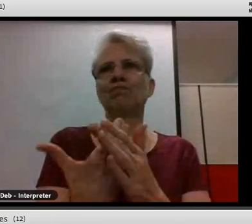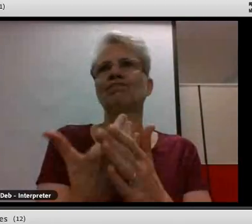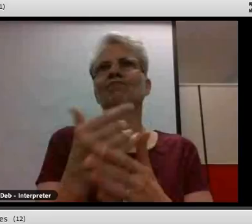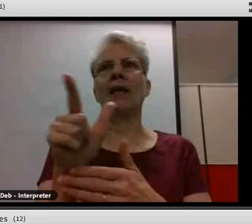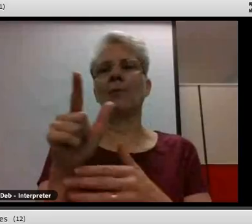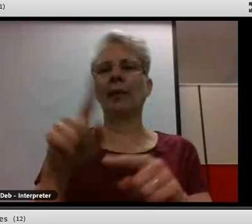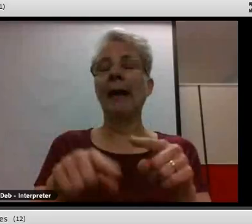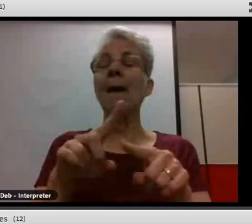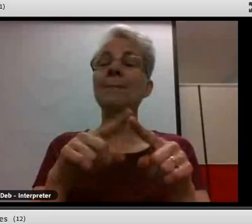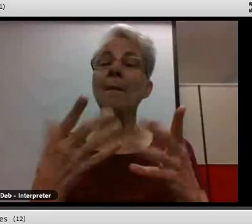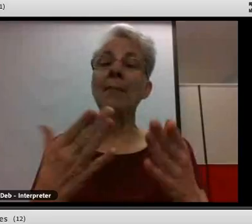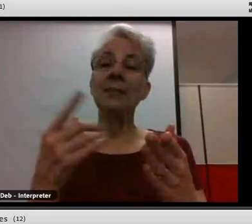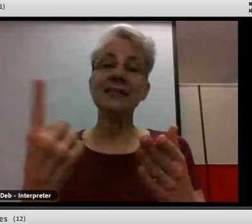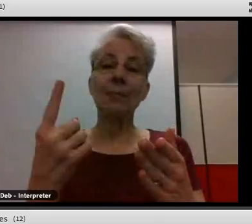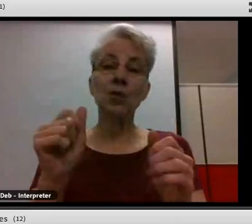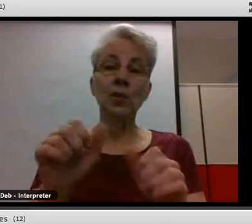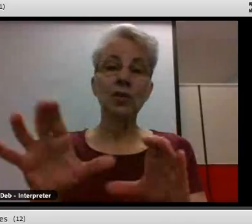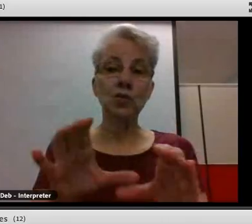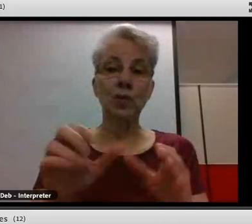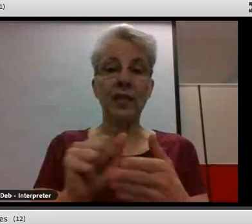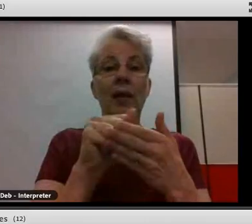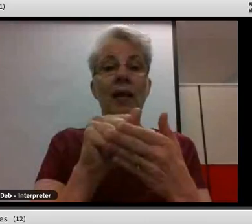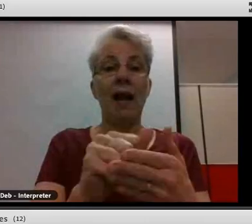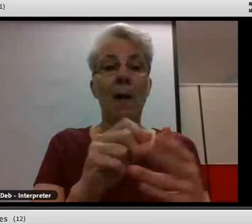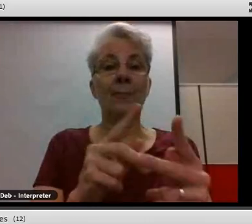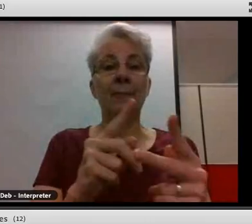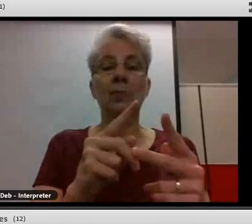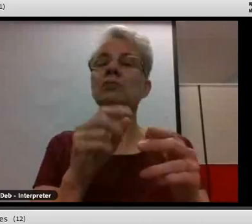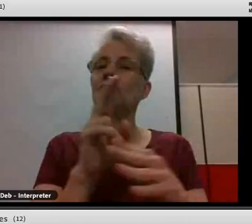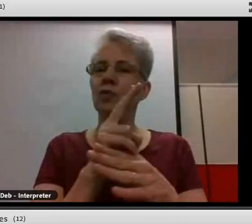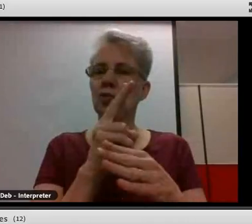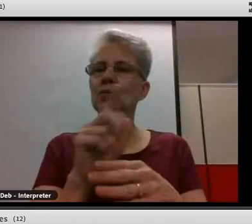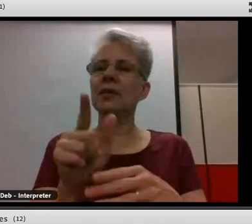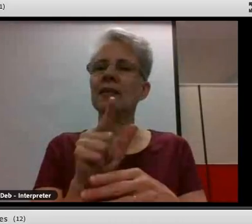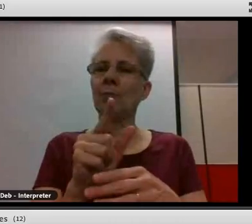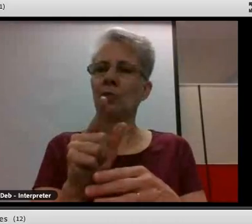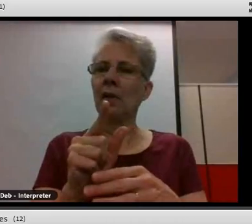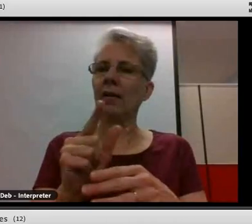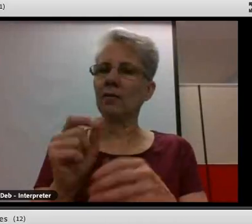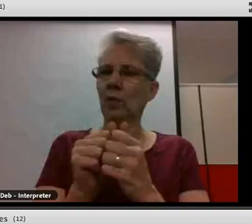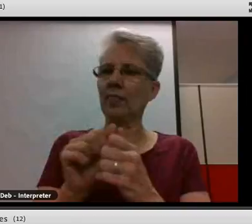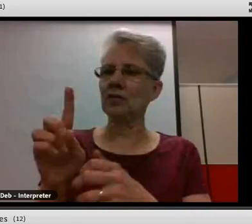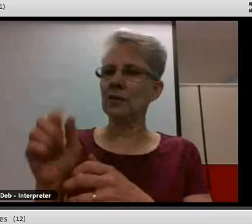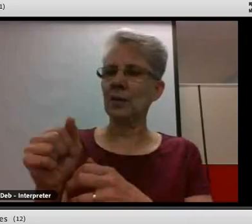So thinking about, you know, well, let's have this great new iPad with all these apps on it.